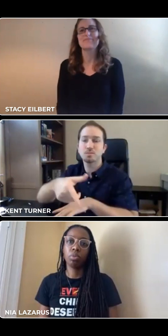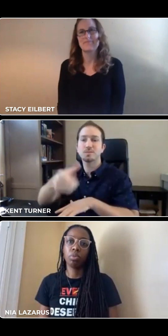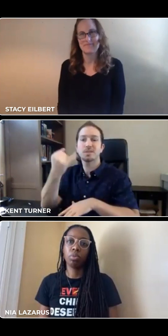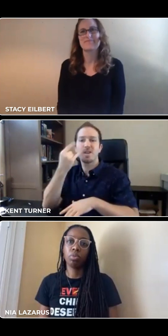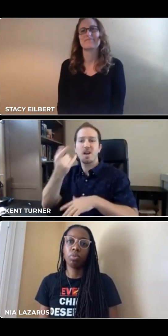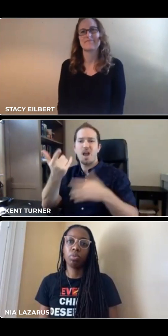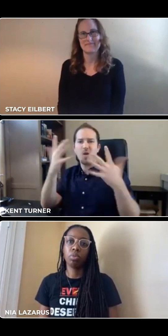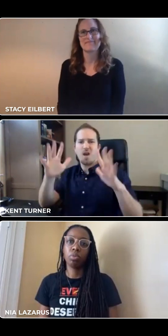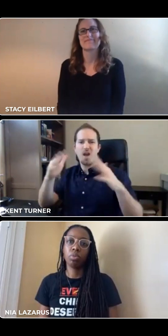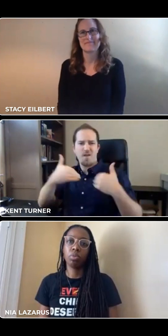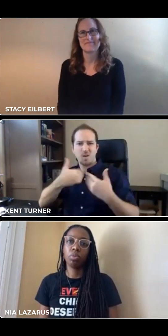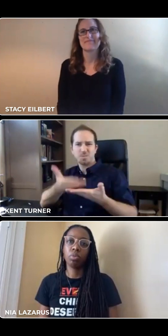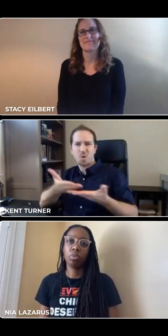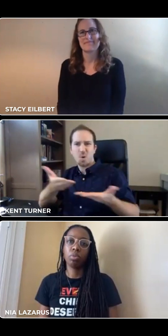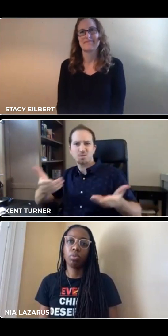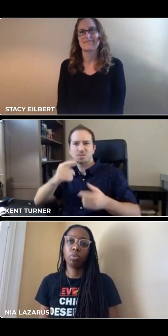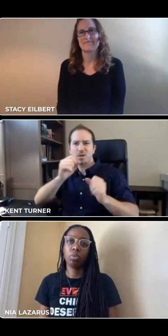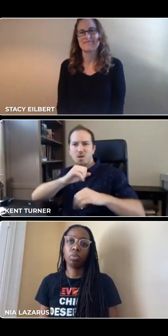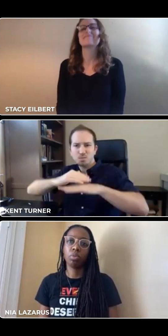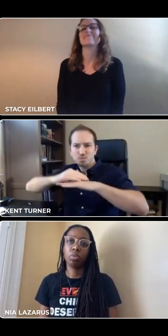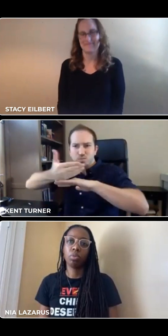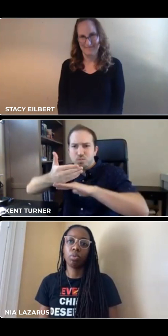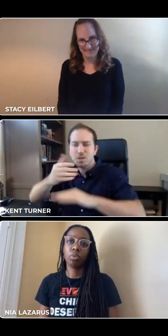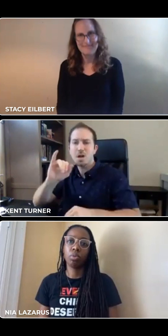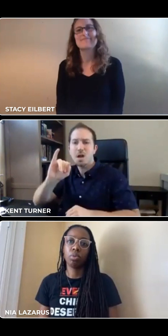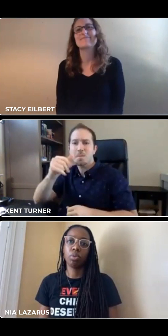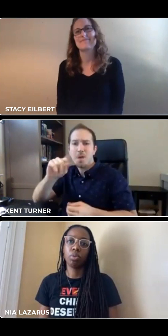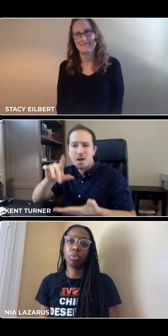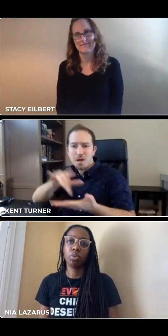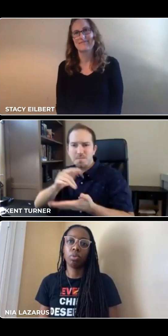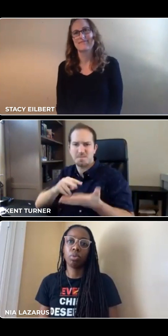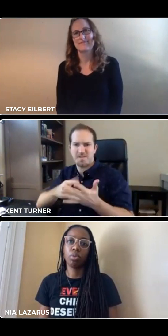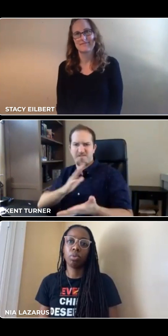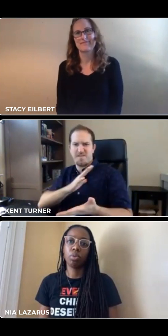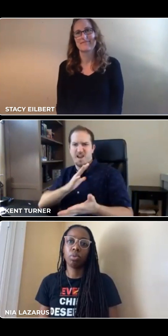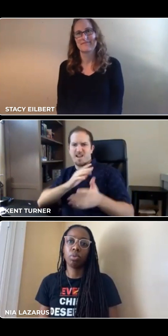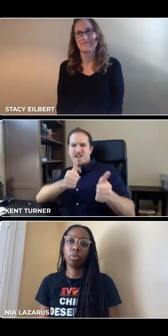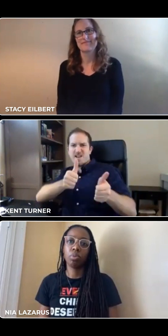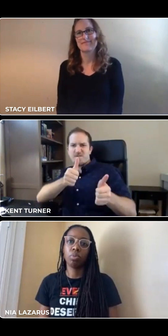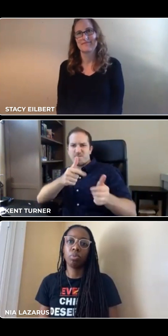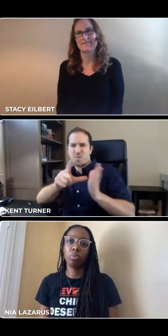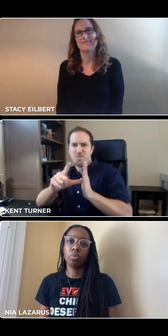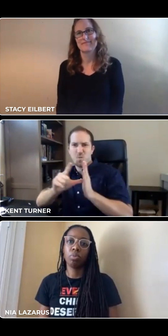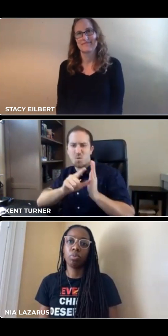with the shift from the traditional classroom model, and having the digital classroom model